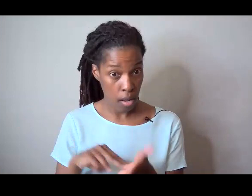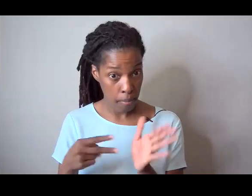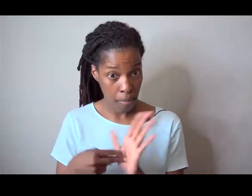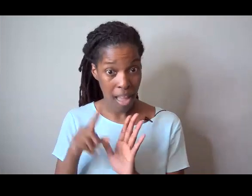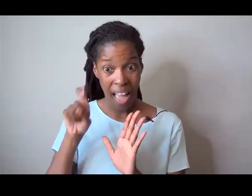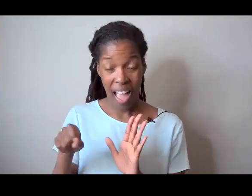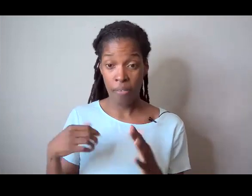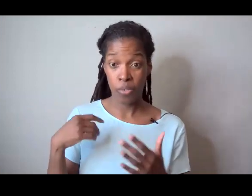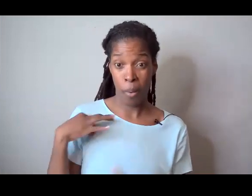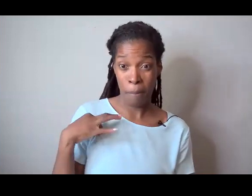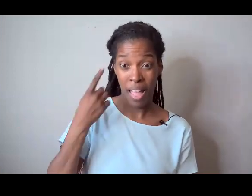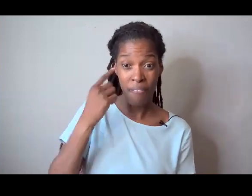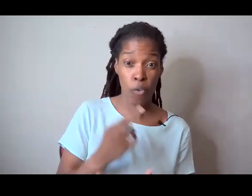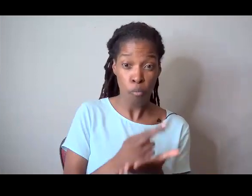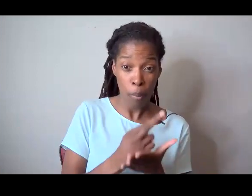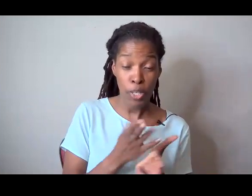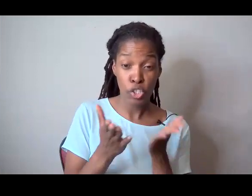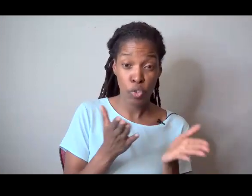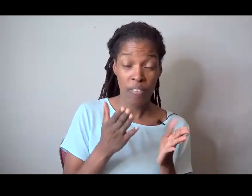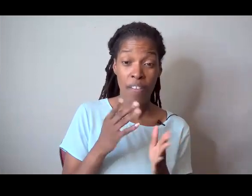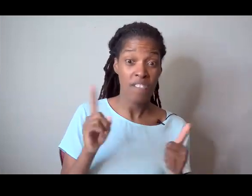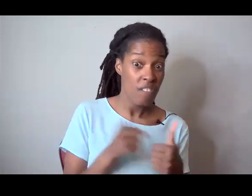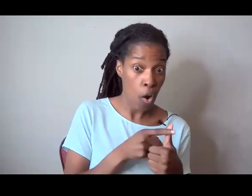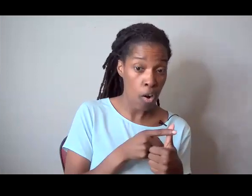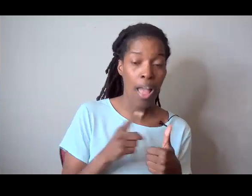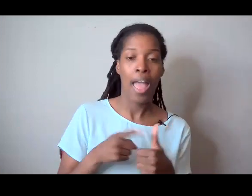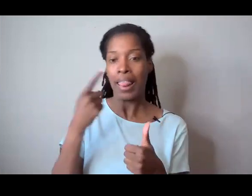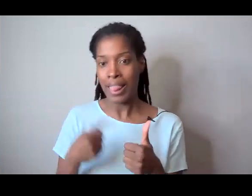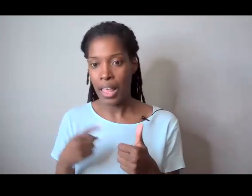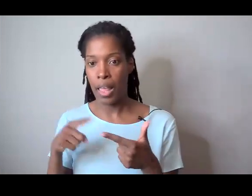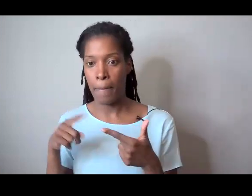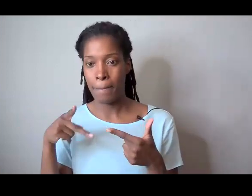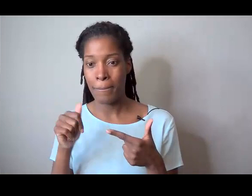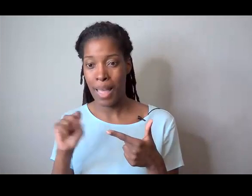services before applying for PASS?" Great question.